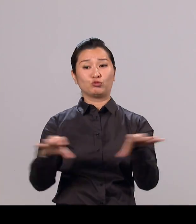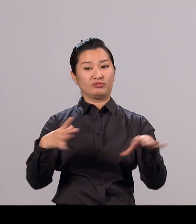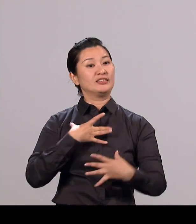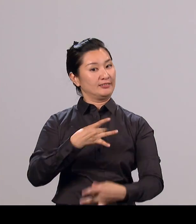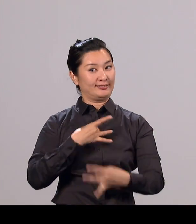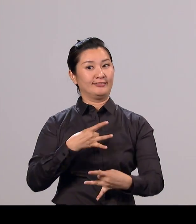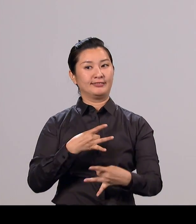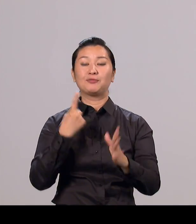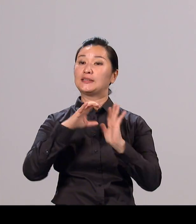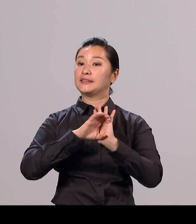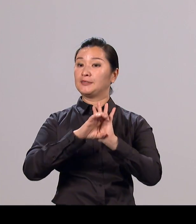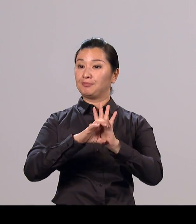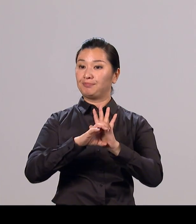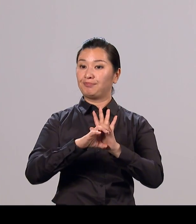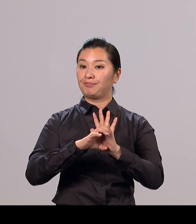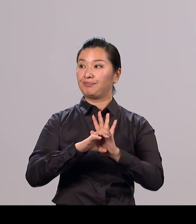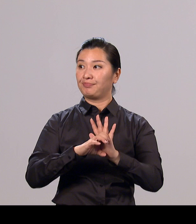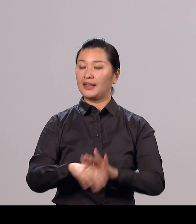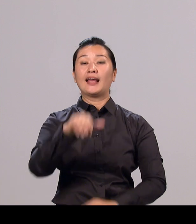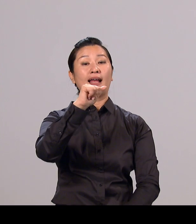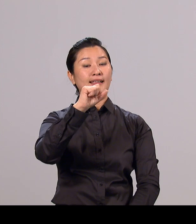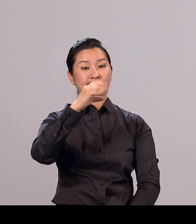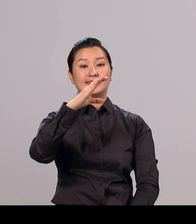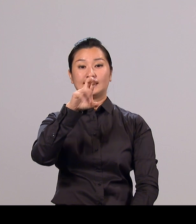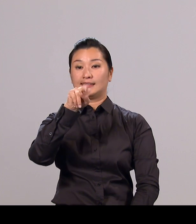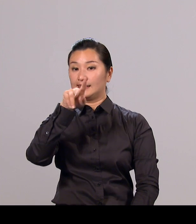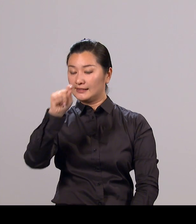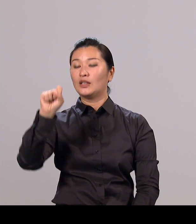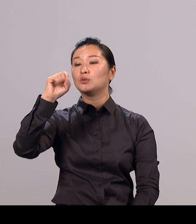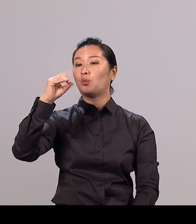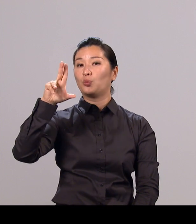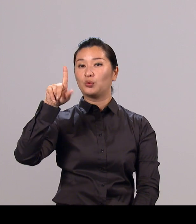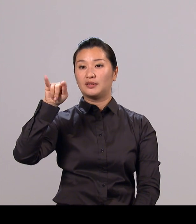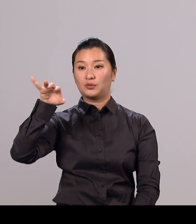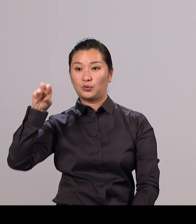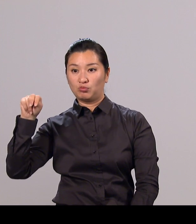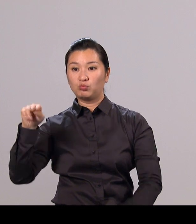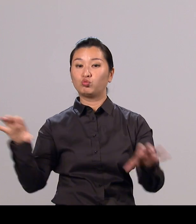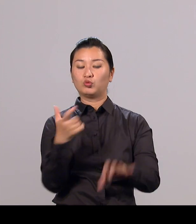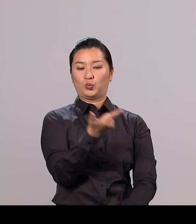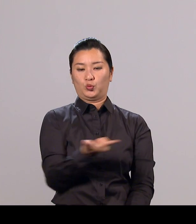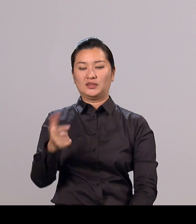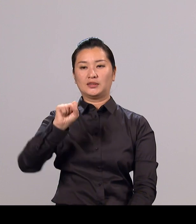It is a logistics small and medium enterprise (SME). And in the logistics business, there are two major problems.